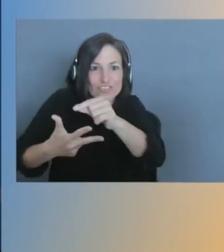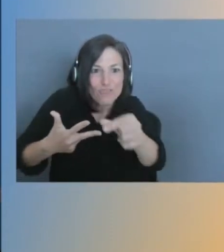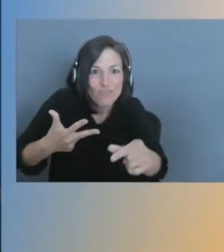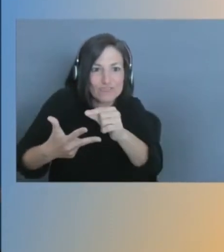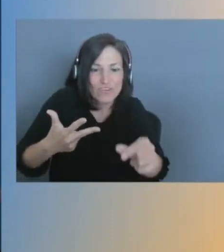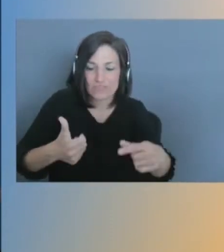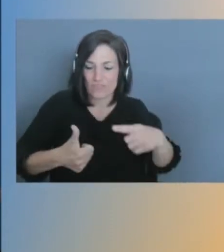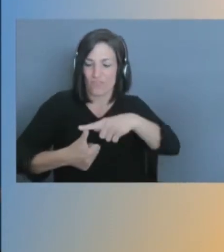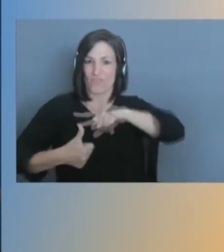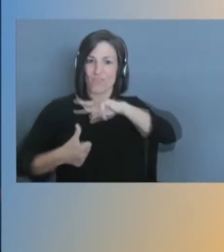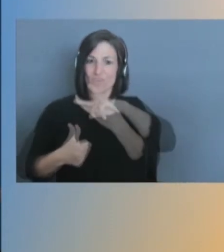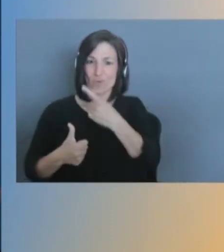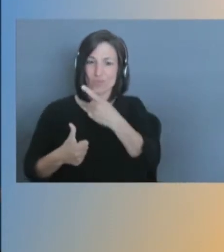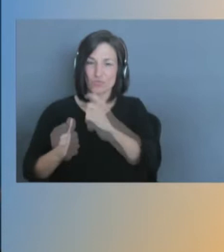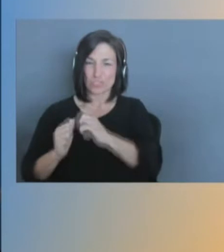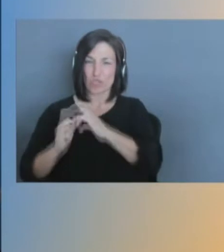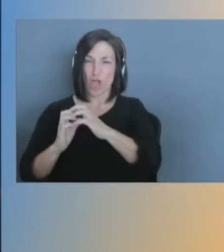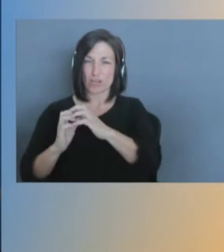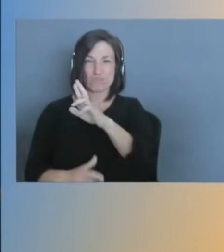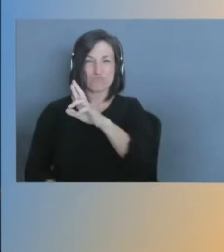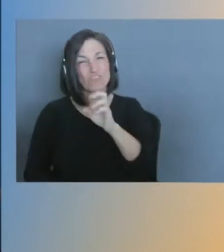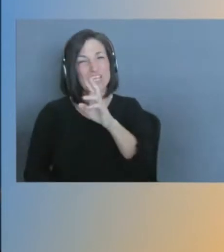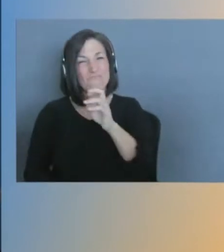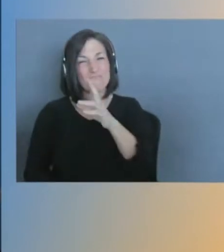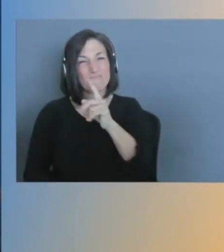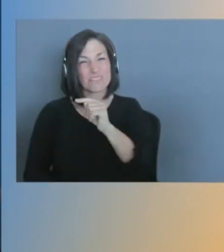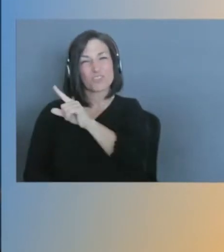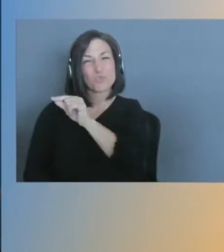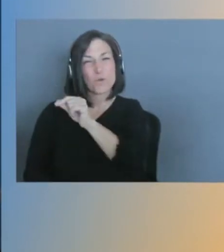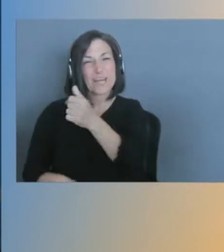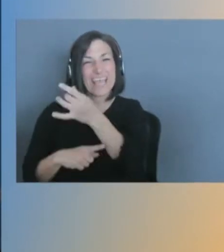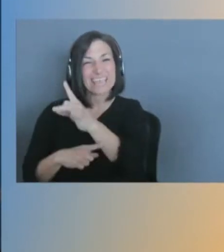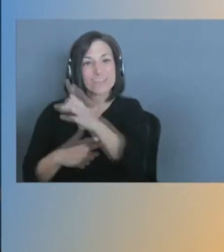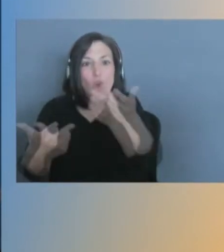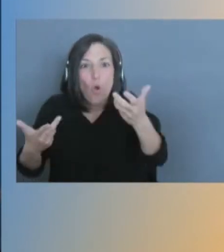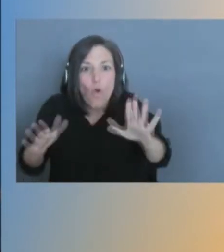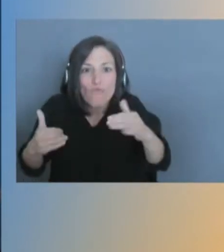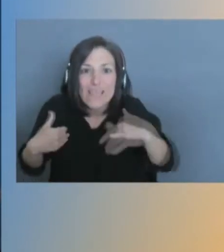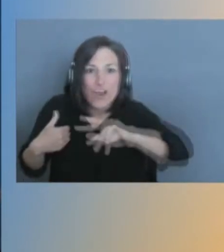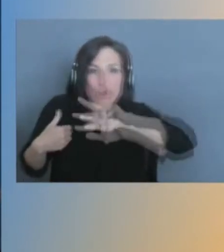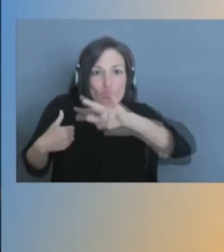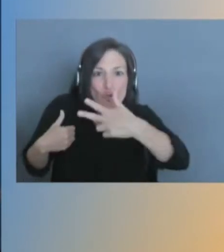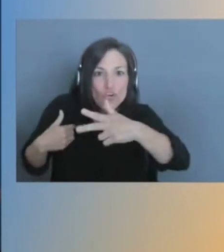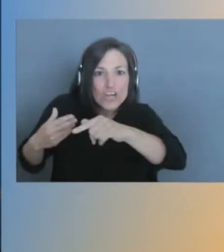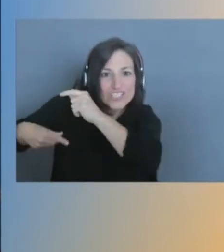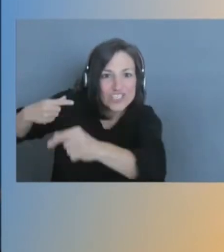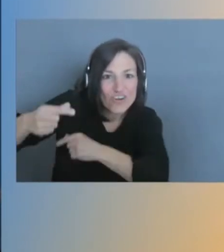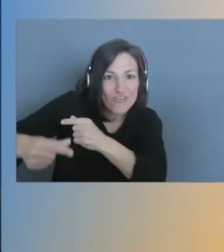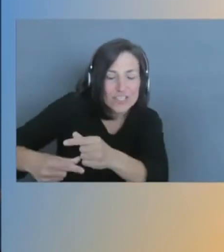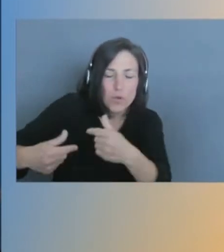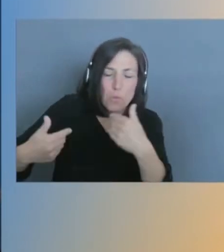in re:Invent in 2018 and we're already on our third generation now. Absolutely. So much innovation at such a fast pace.